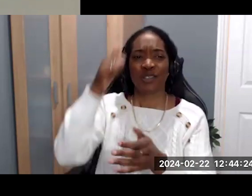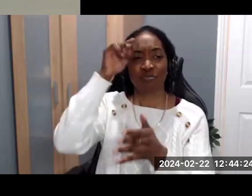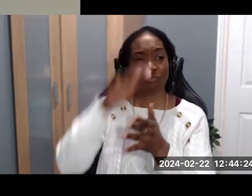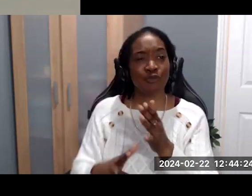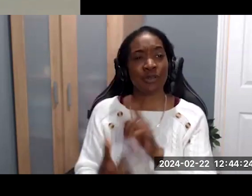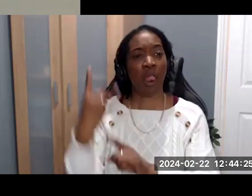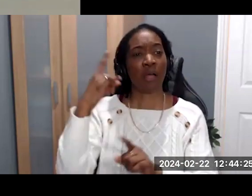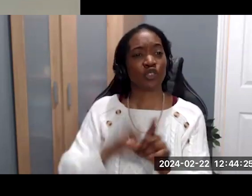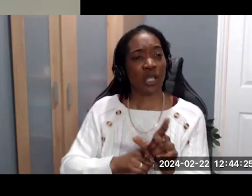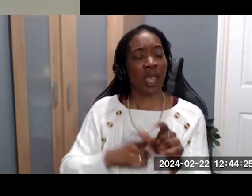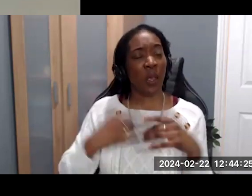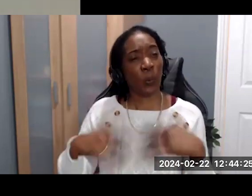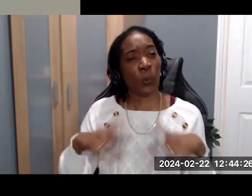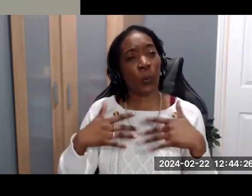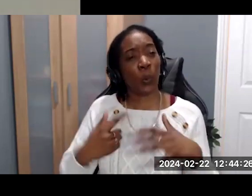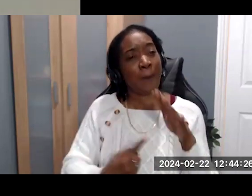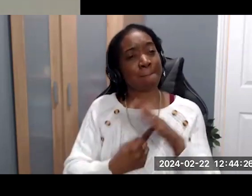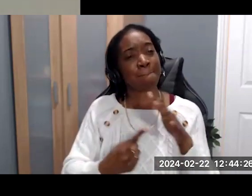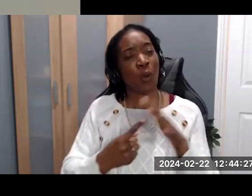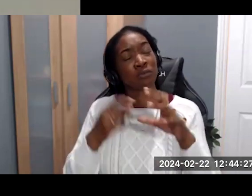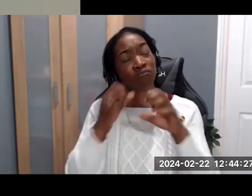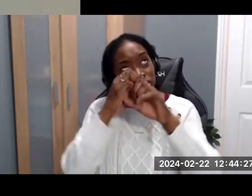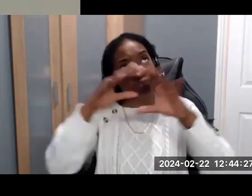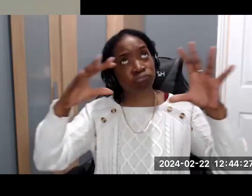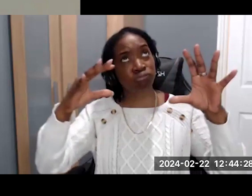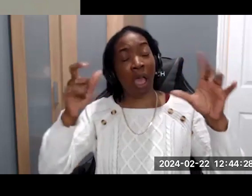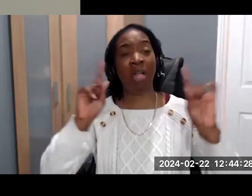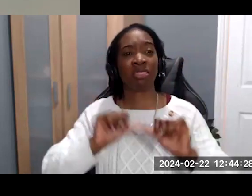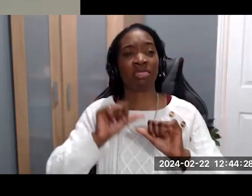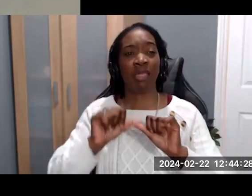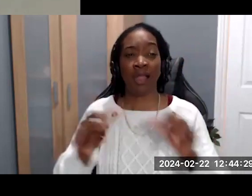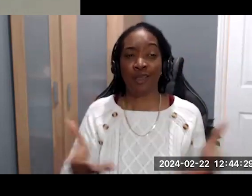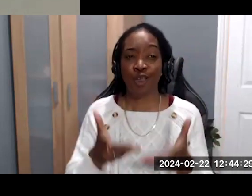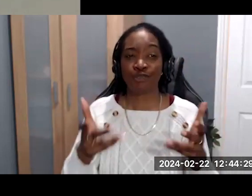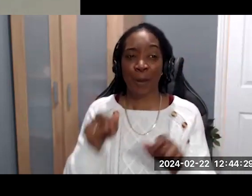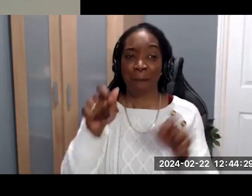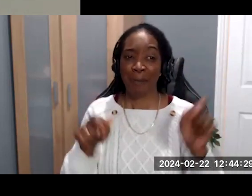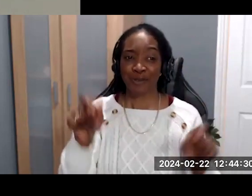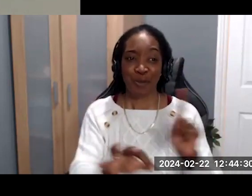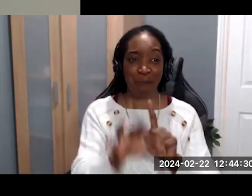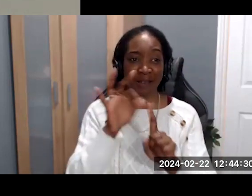those insights um and encourage people to apply this year so it's now coming up to quarter to